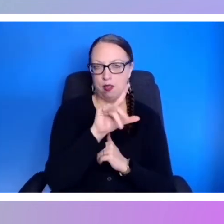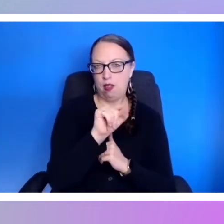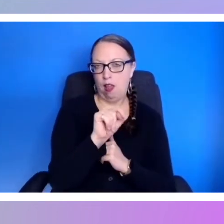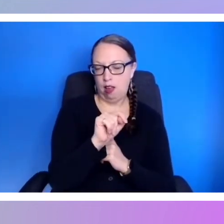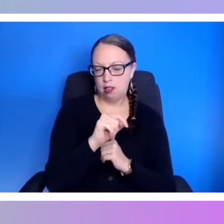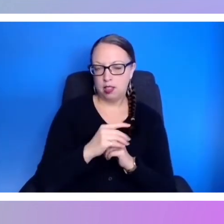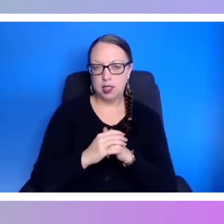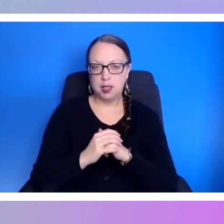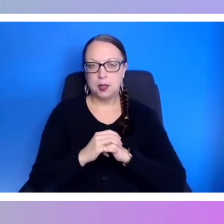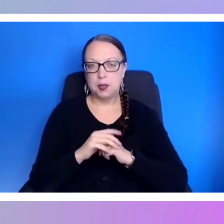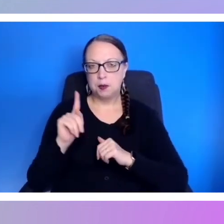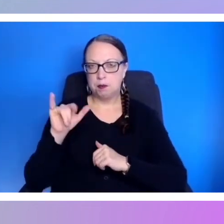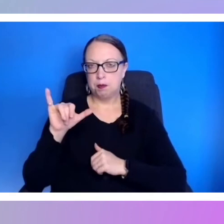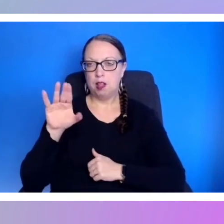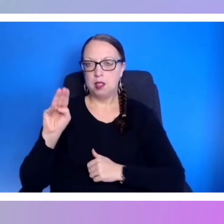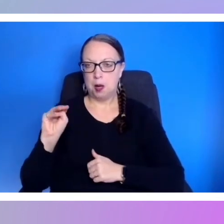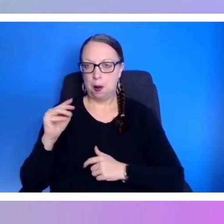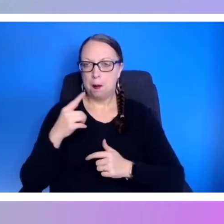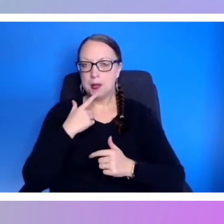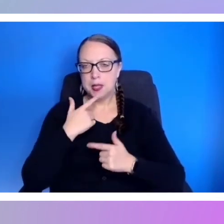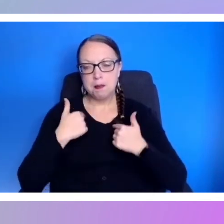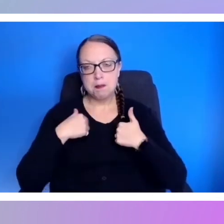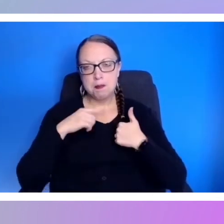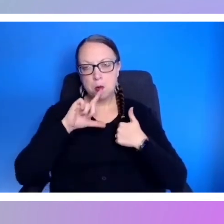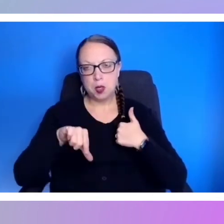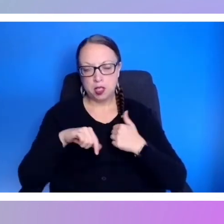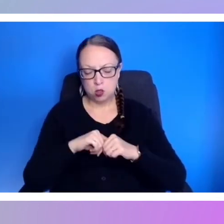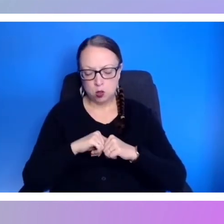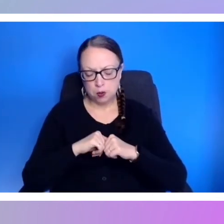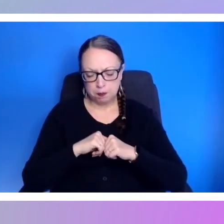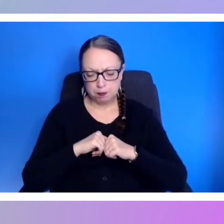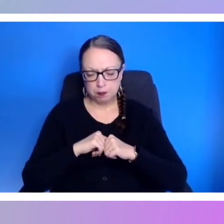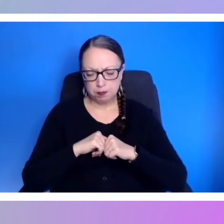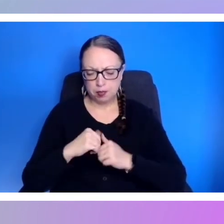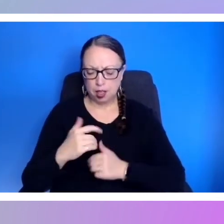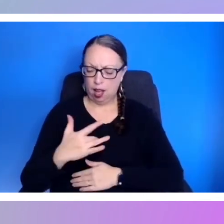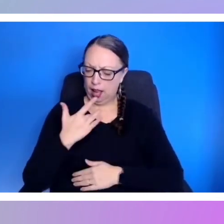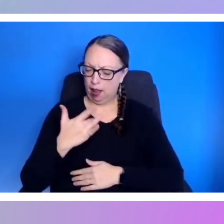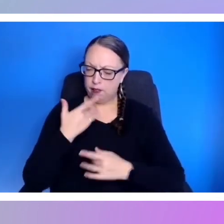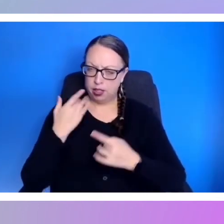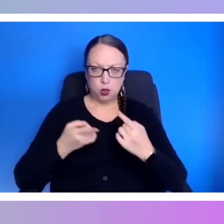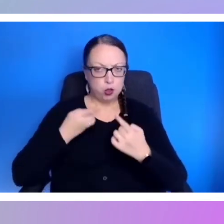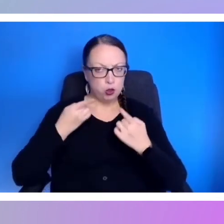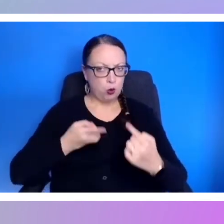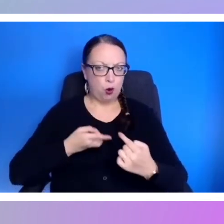Yeah I'll take that one absolutely. Yeah I feel the pain of the the coded prototype,